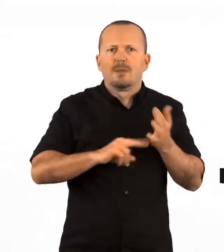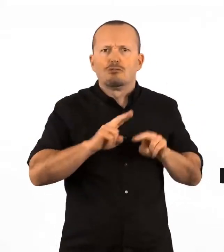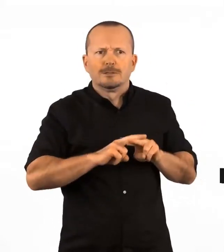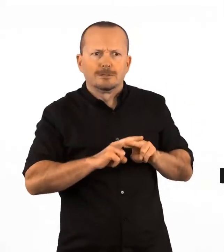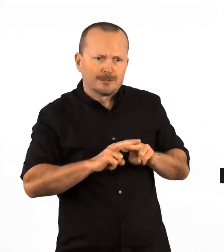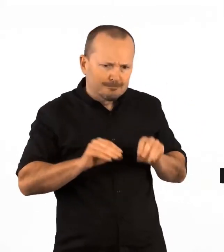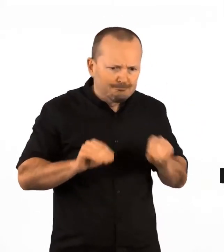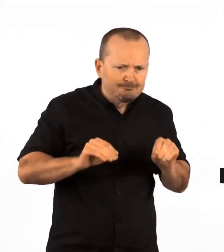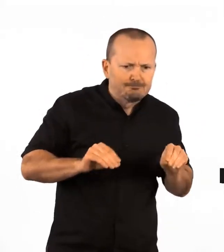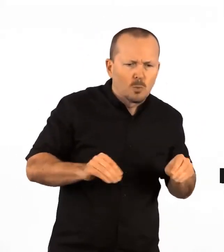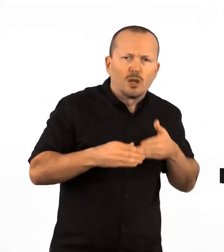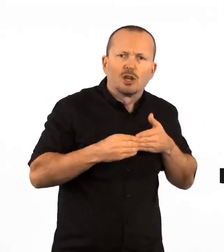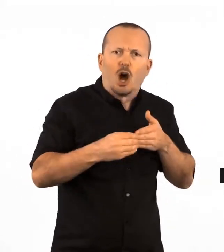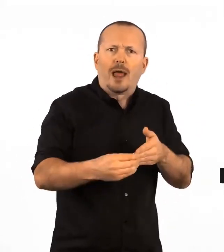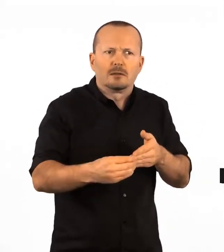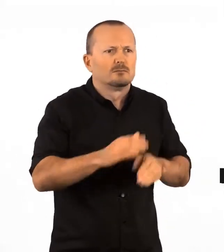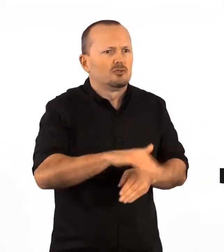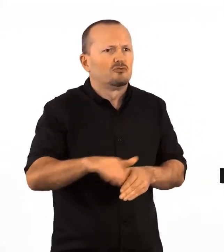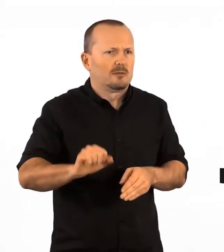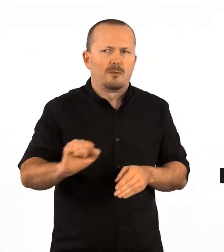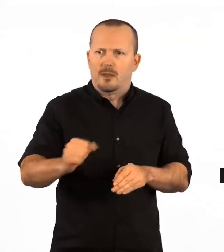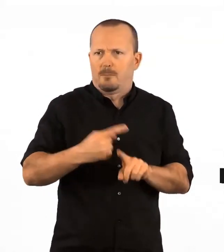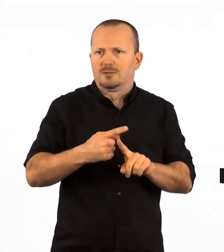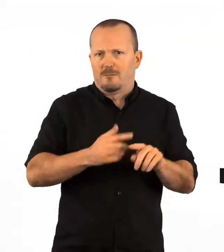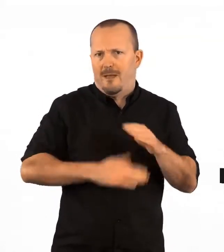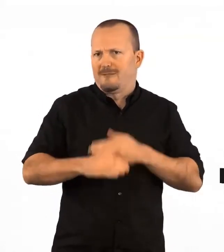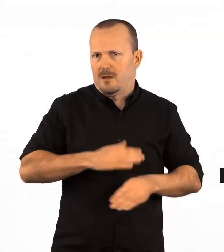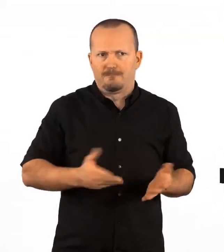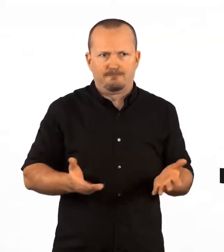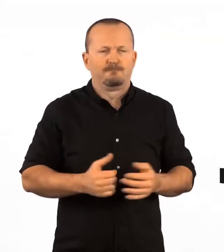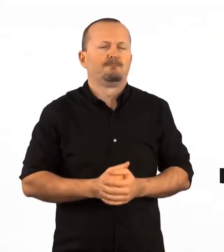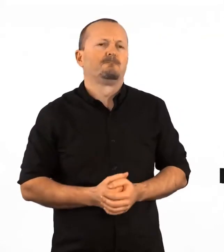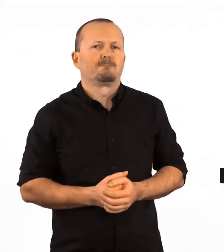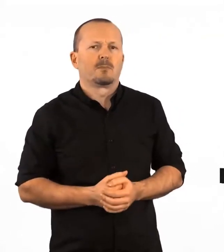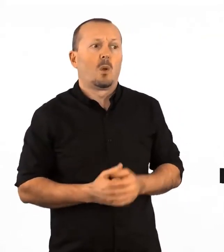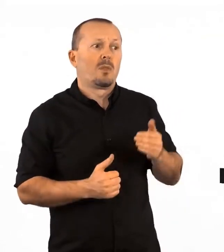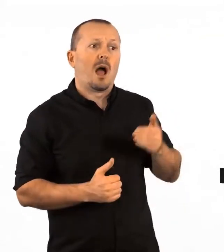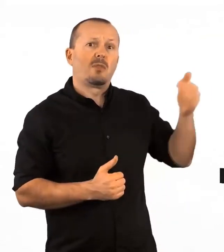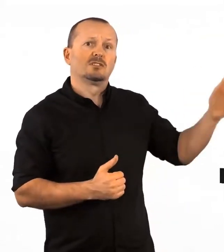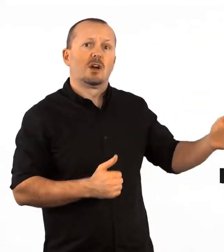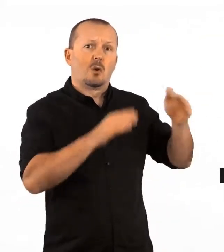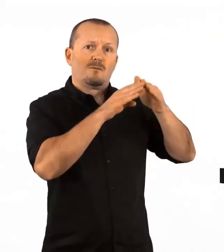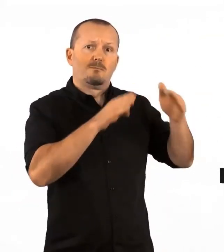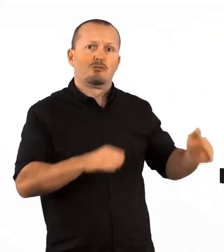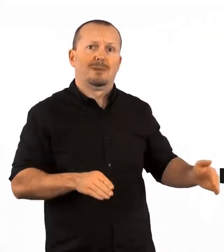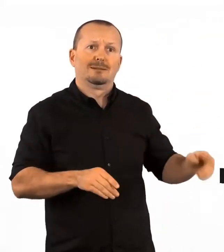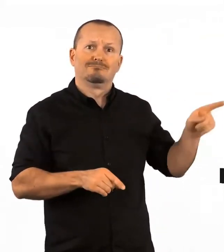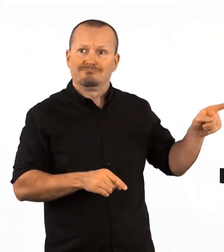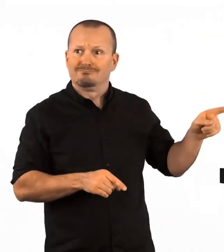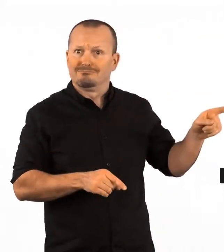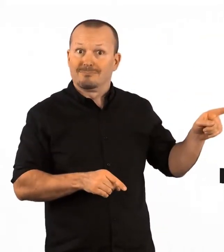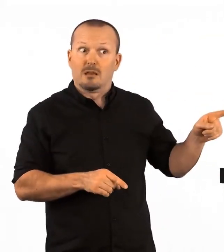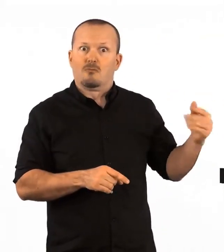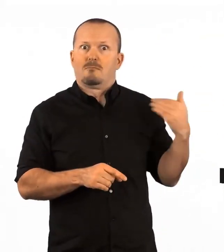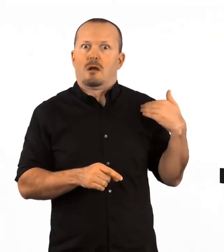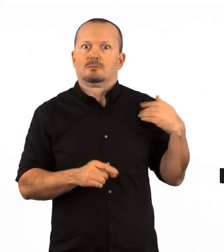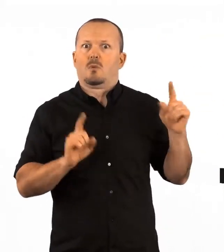guiding our children in positive behaviour. On the other side of the pyramid, that reminds